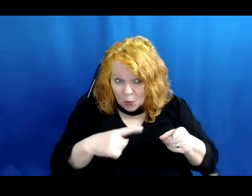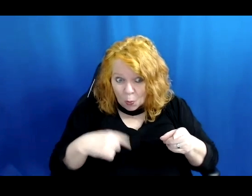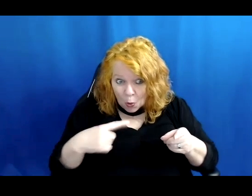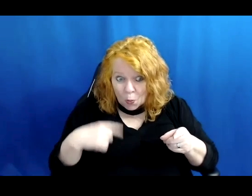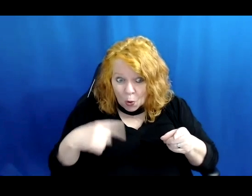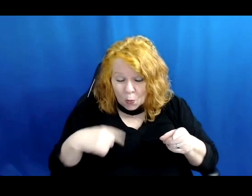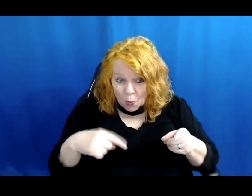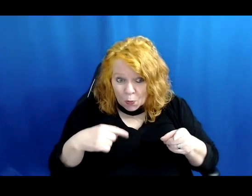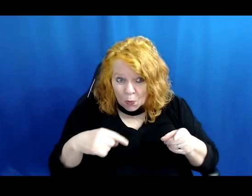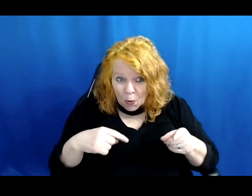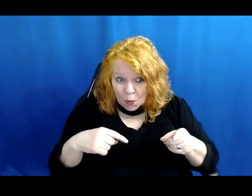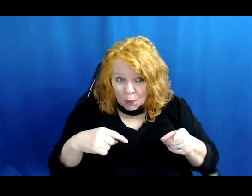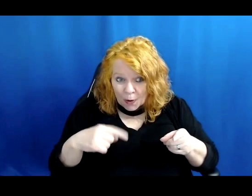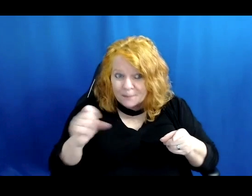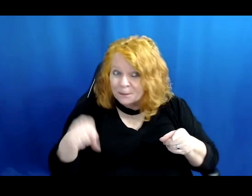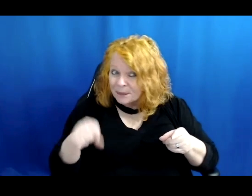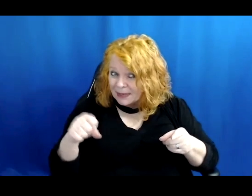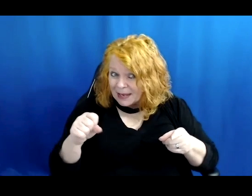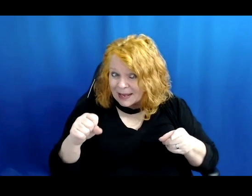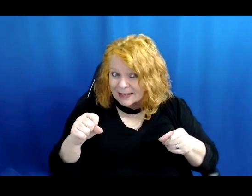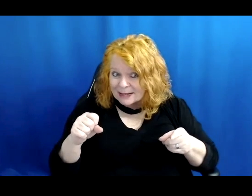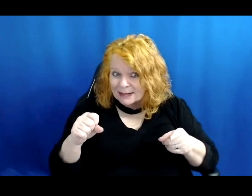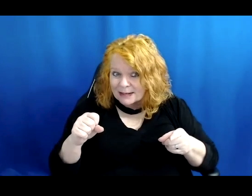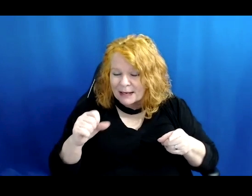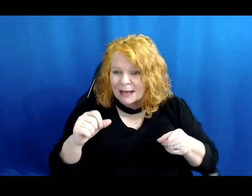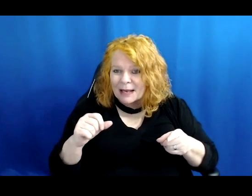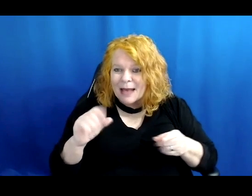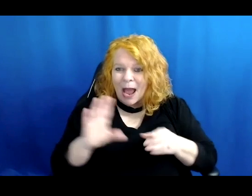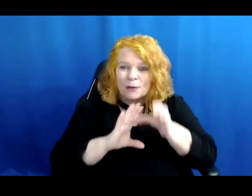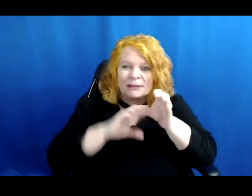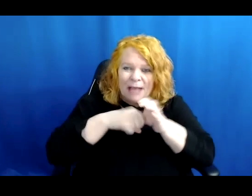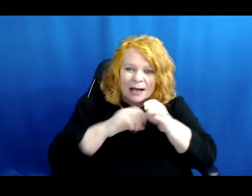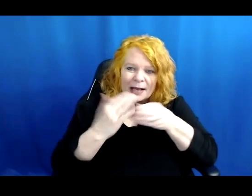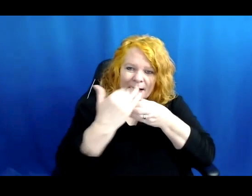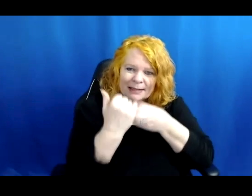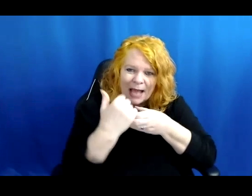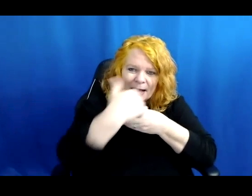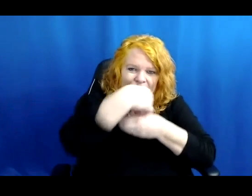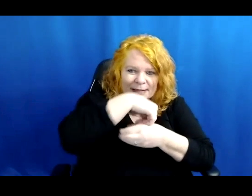Yes, just like that. I am going to tuck the ends in over the top